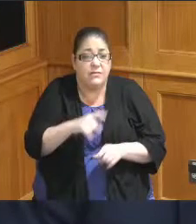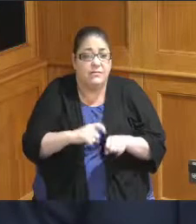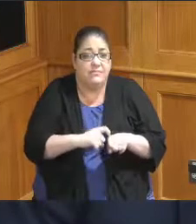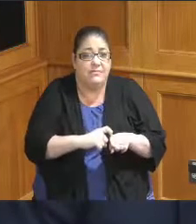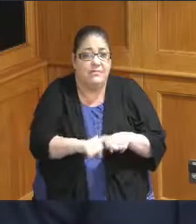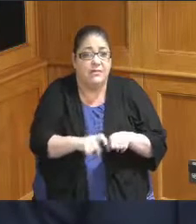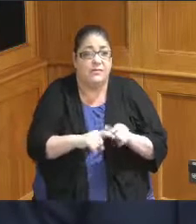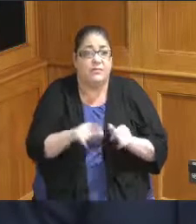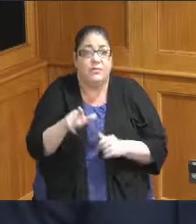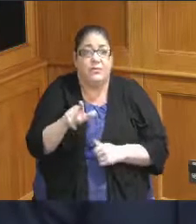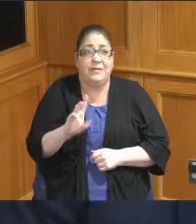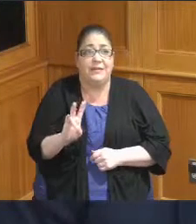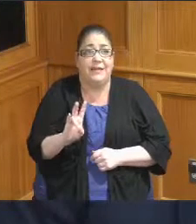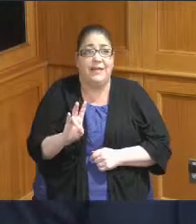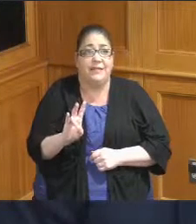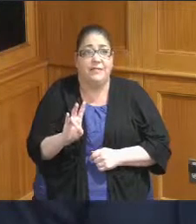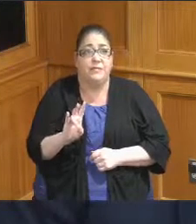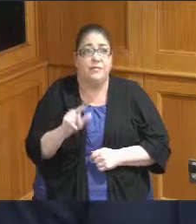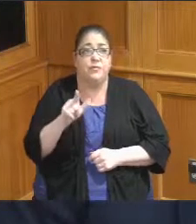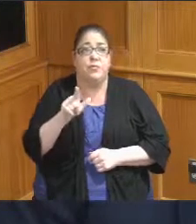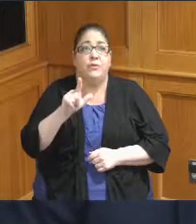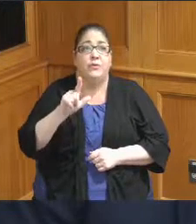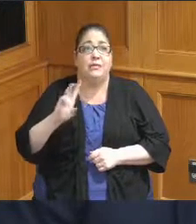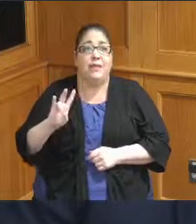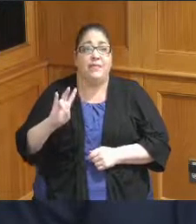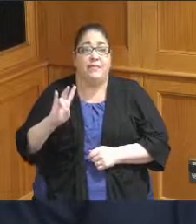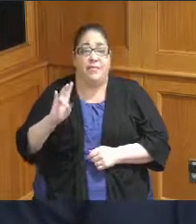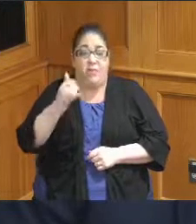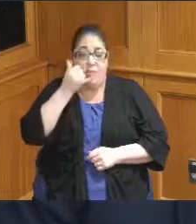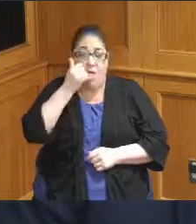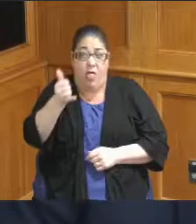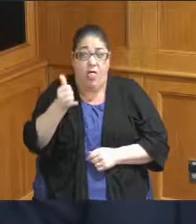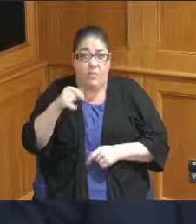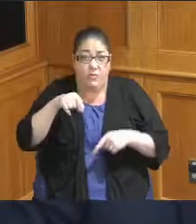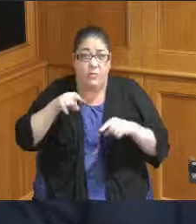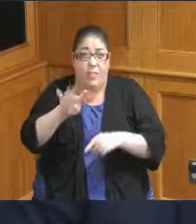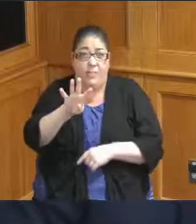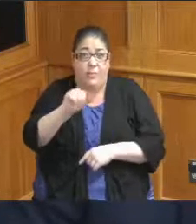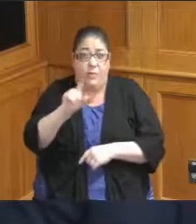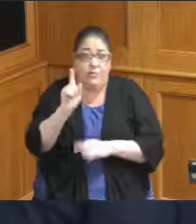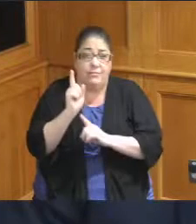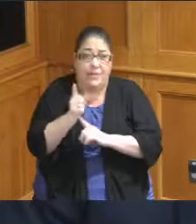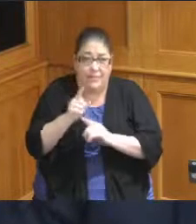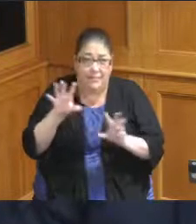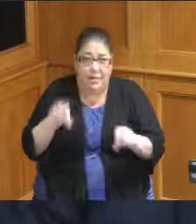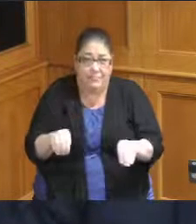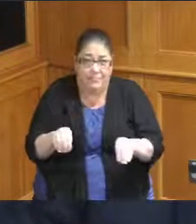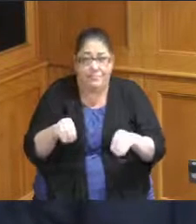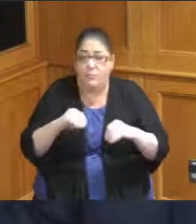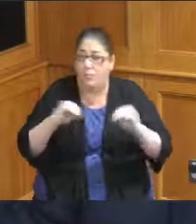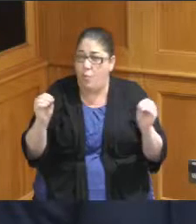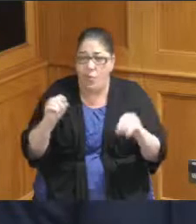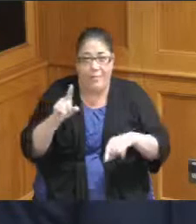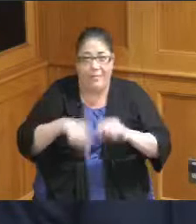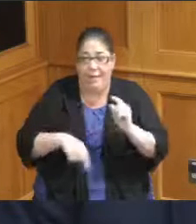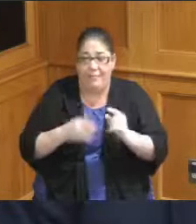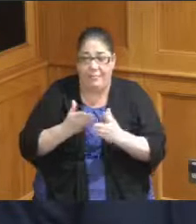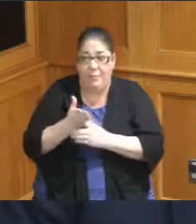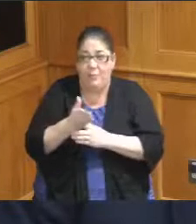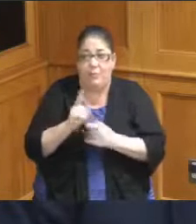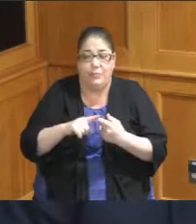27 calls that or or Identified numbers that were unable to get through so you know I'm glad none of